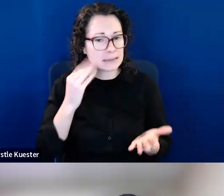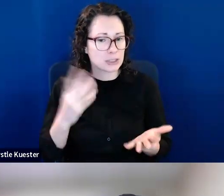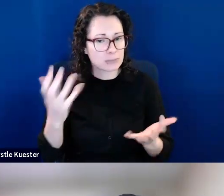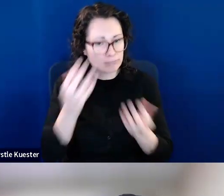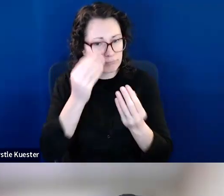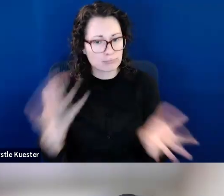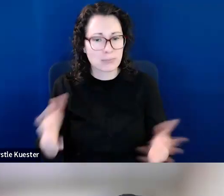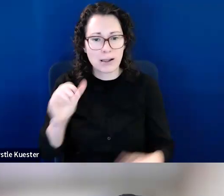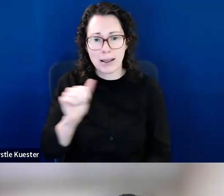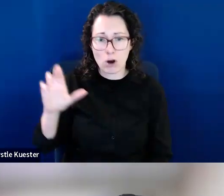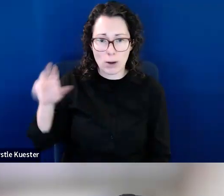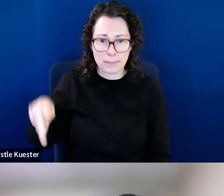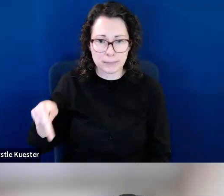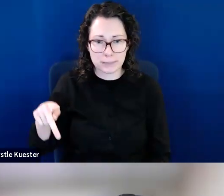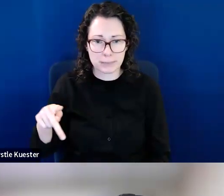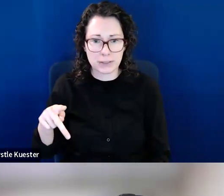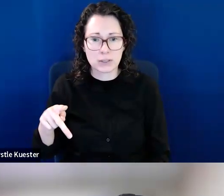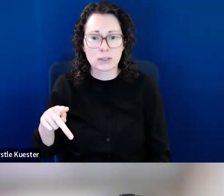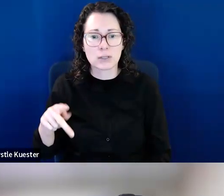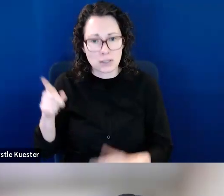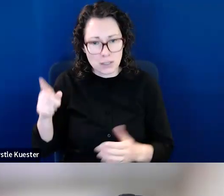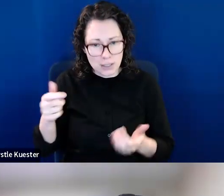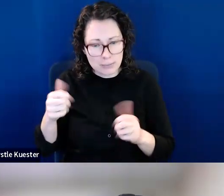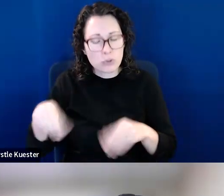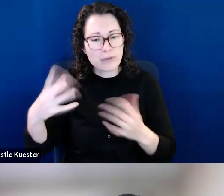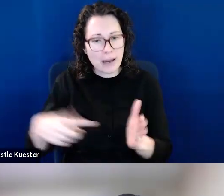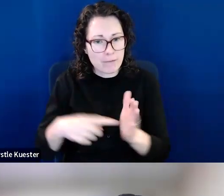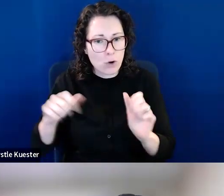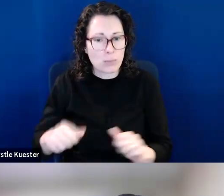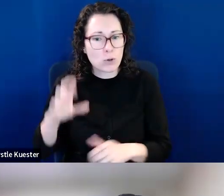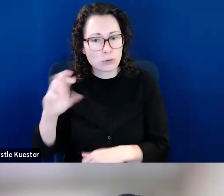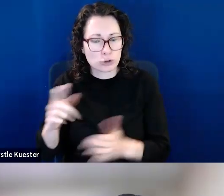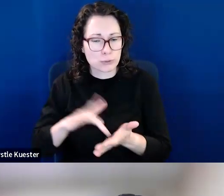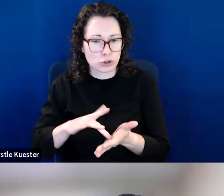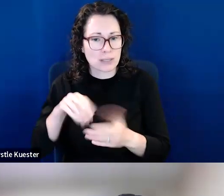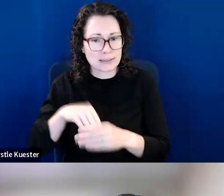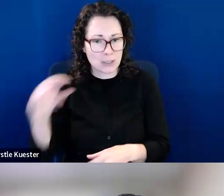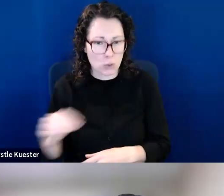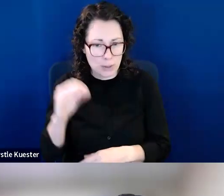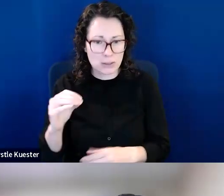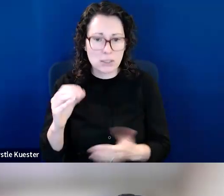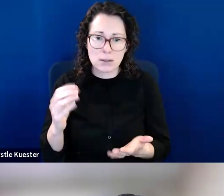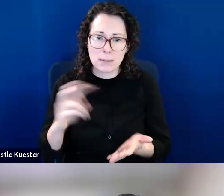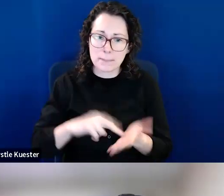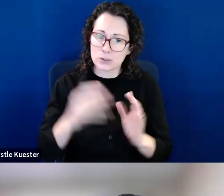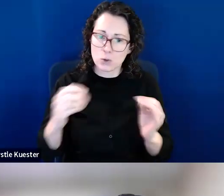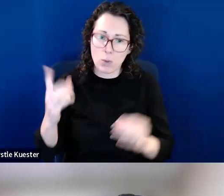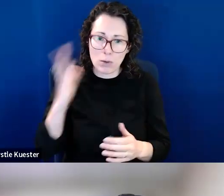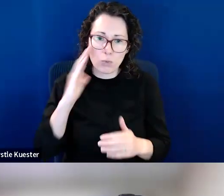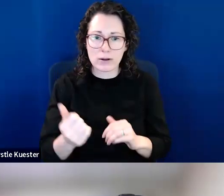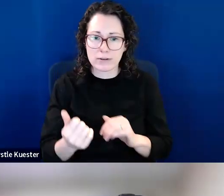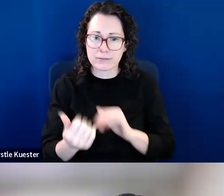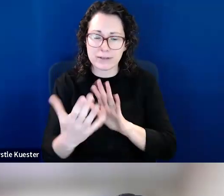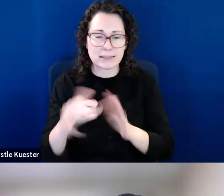AP is fighting for affordable prescription drugs in Oregon so no one faces the impossible choice